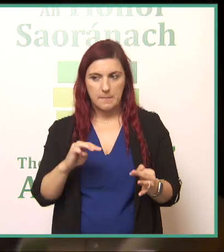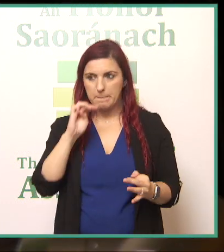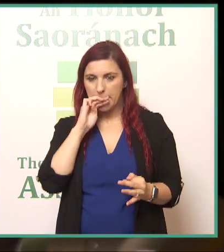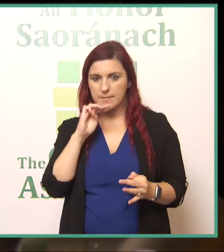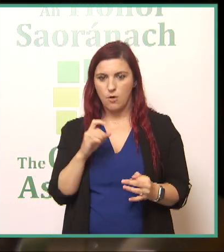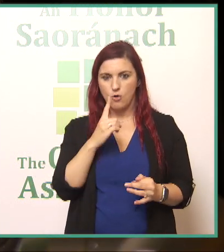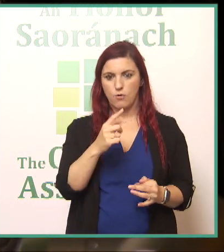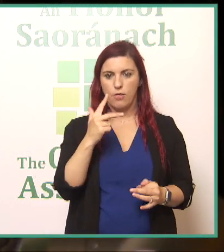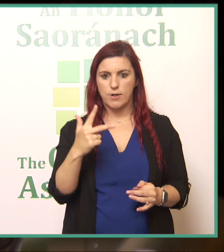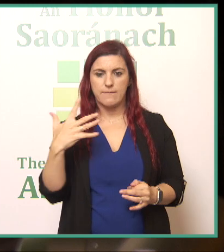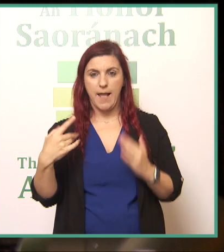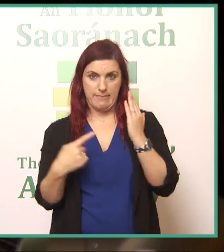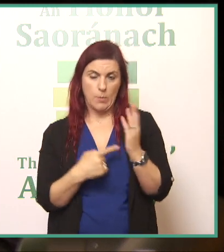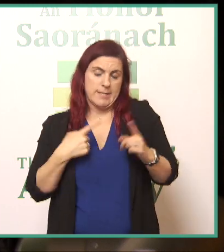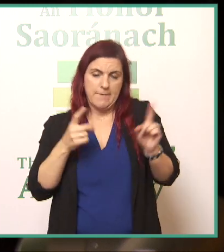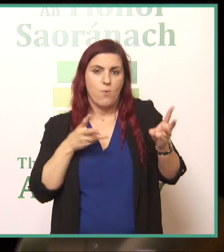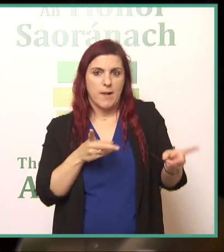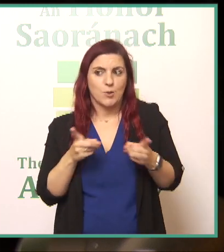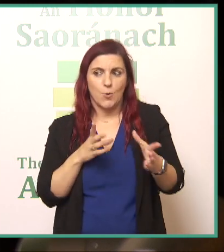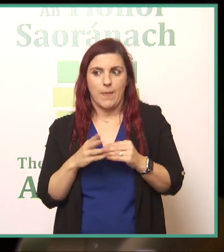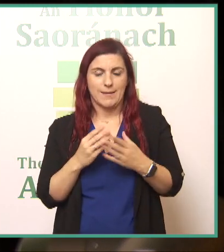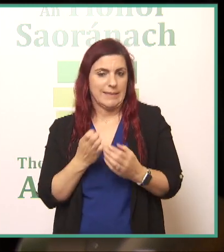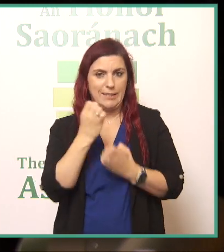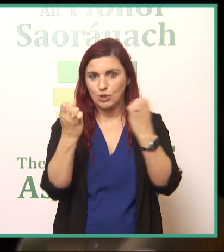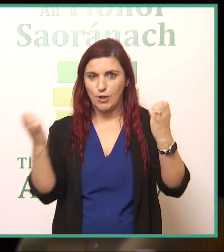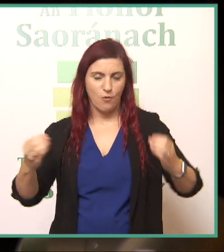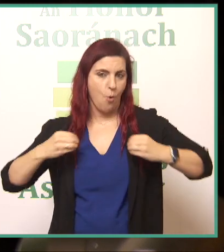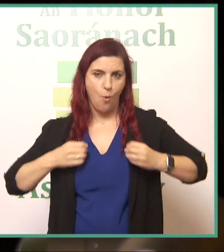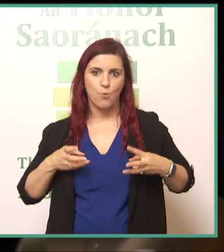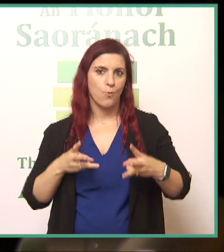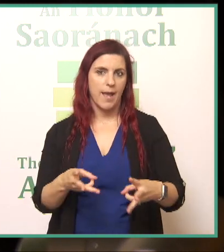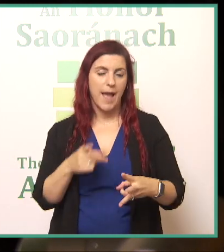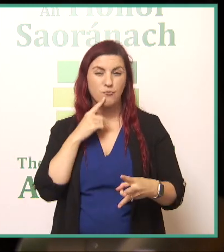000 different ways of doing things and Farmers have been farming this part of the world for